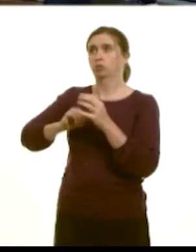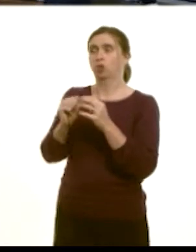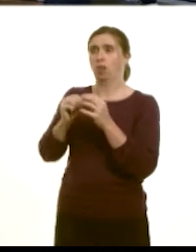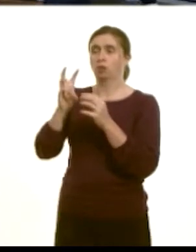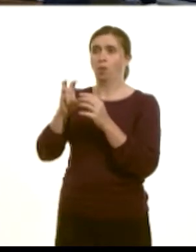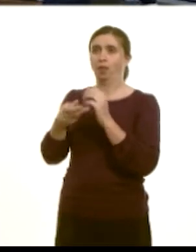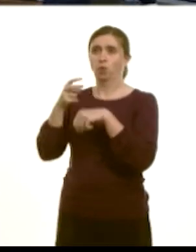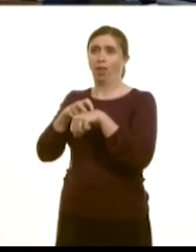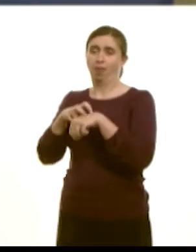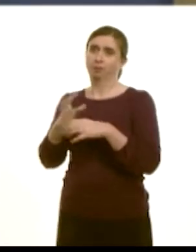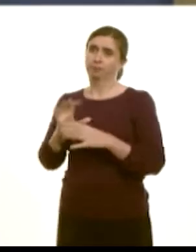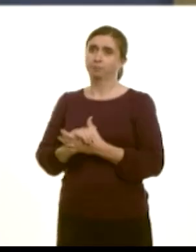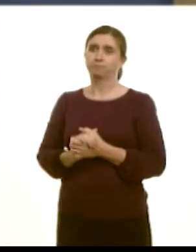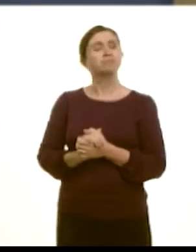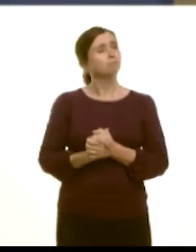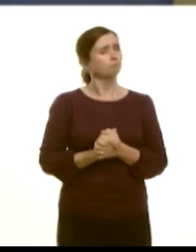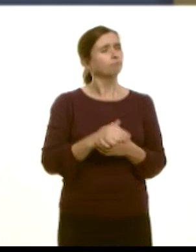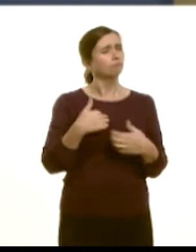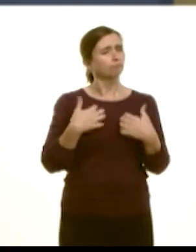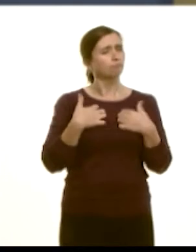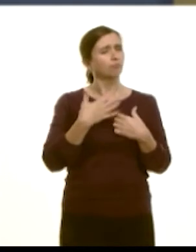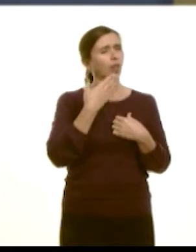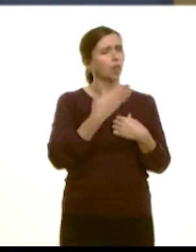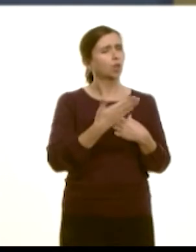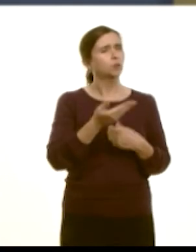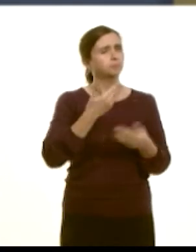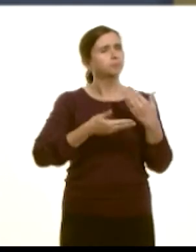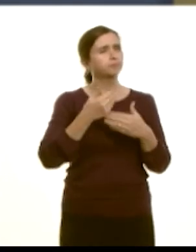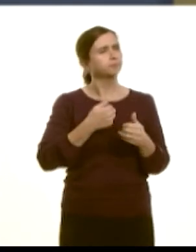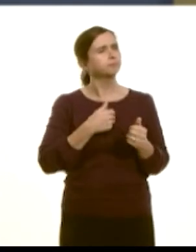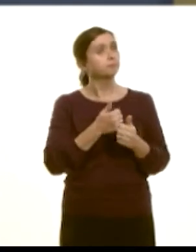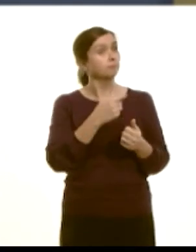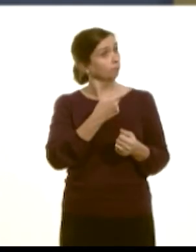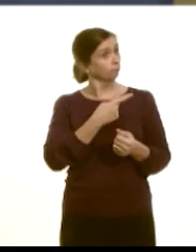Leanne Wood: I welcome the First Ministerís response. I would ask him, therefore, to join me in exploring the possibility of a cross-party,